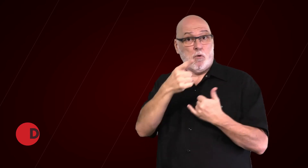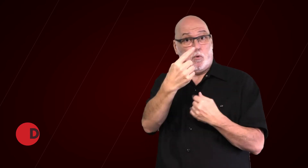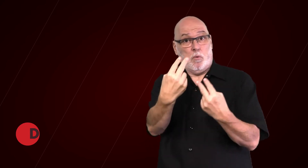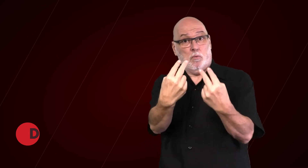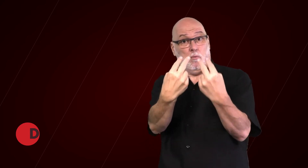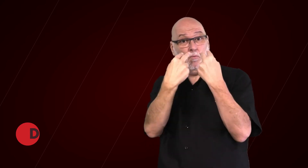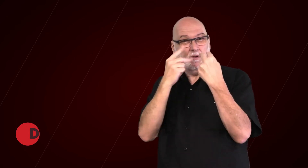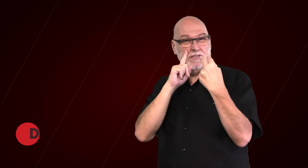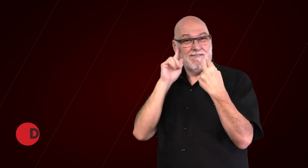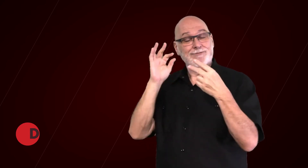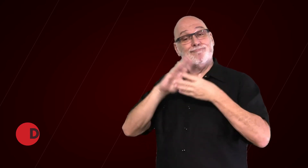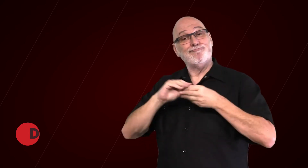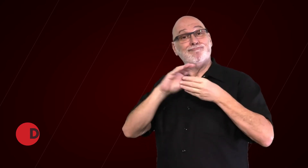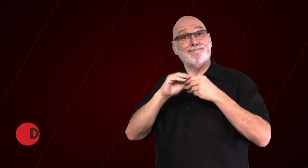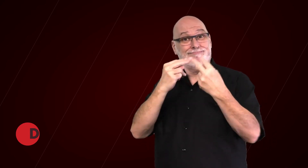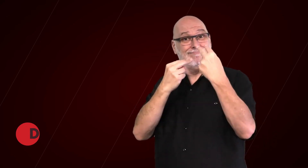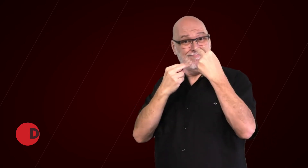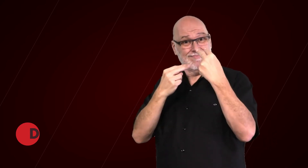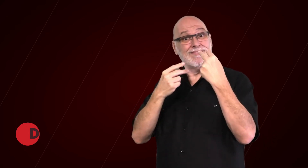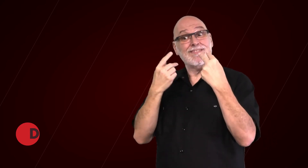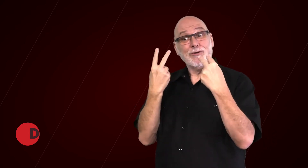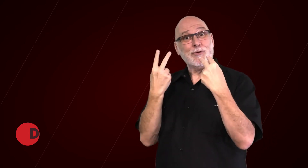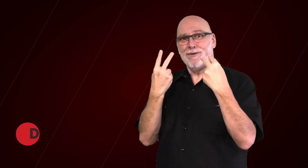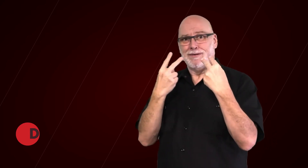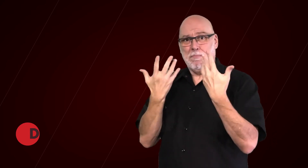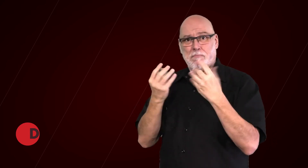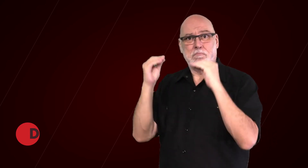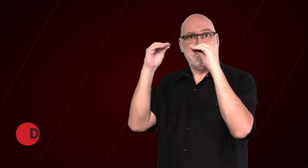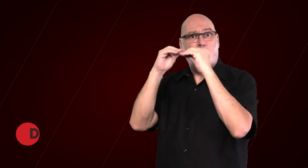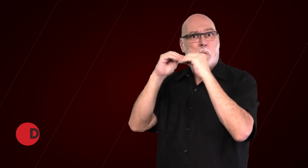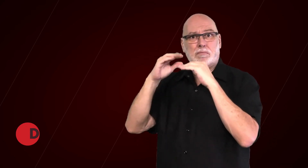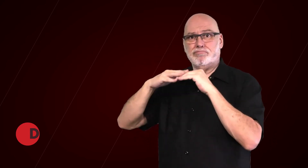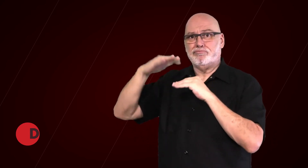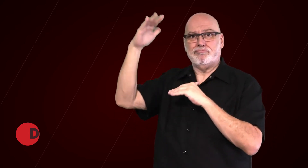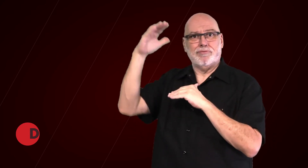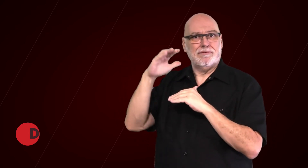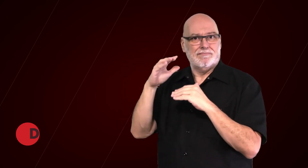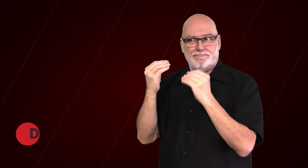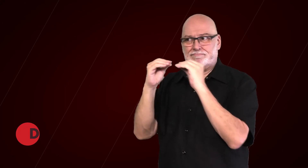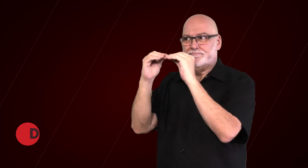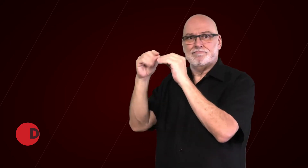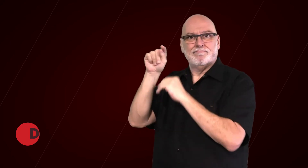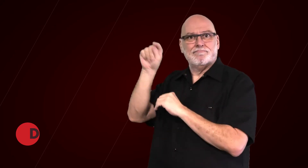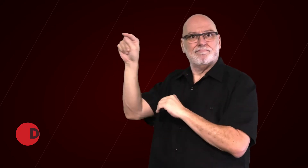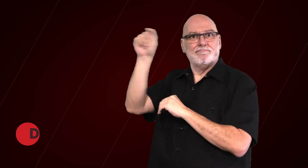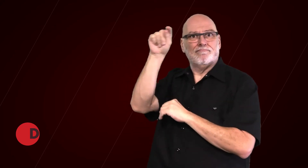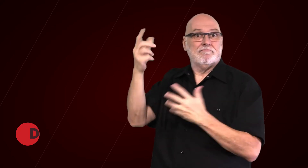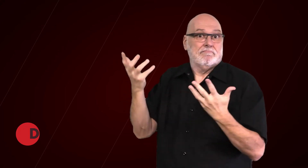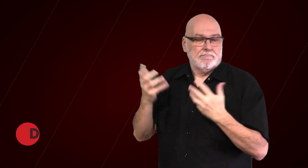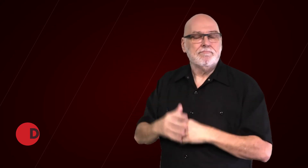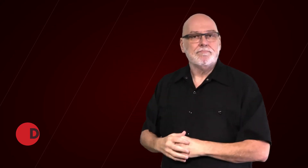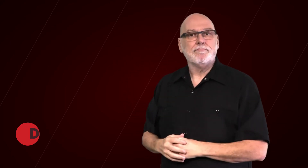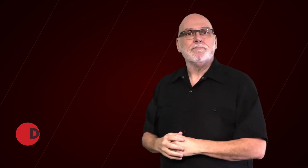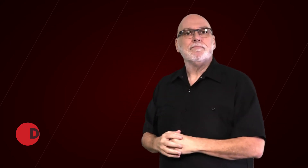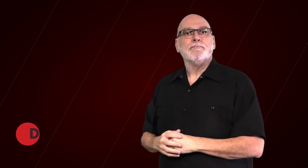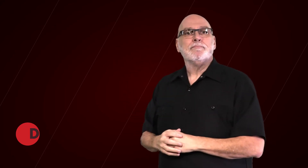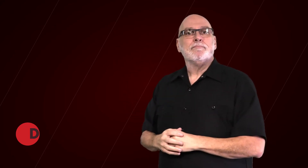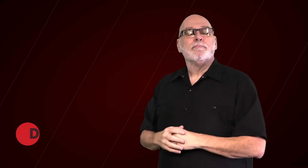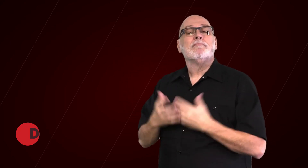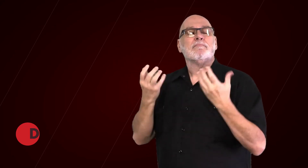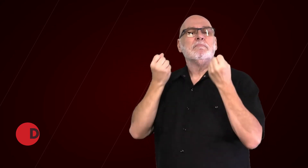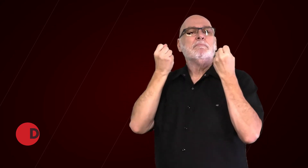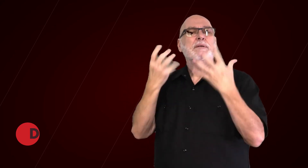By the time you see this DeafDots report, there may be more cases.